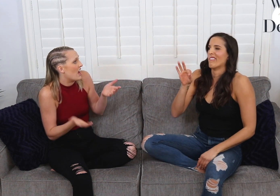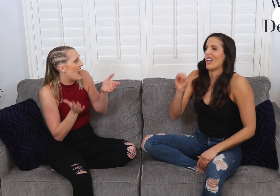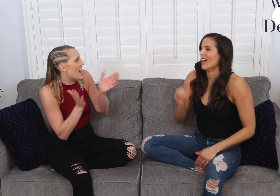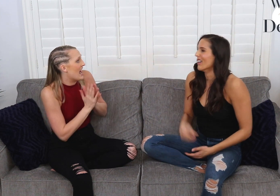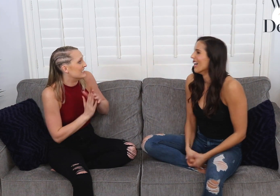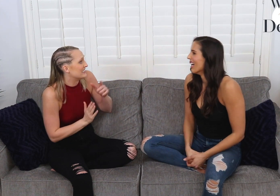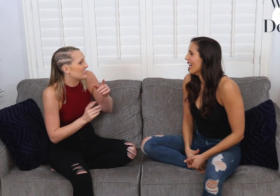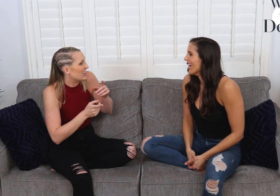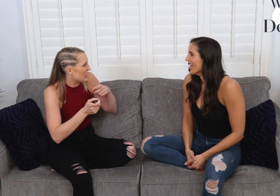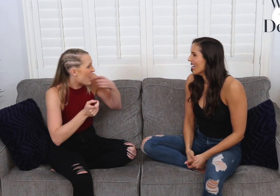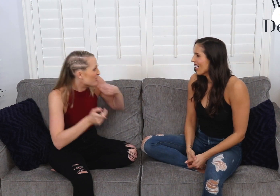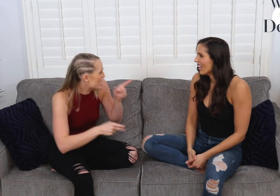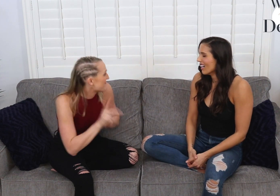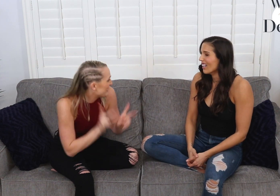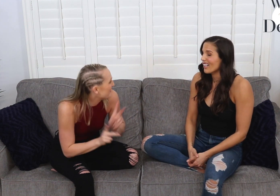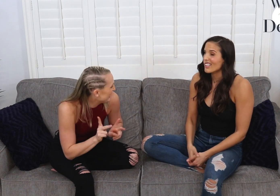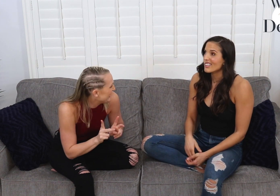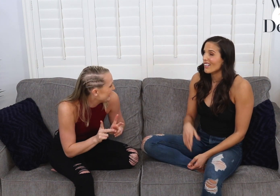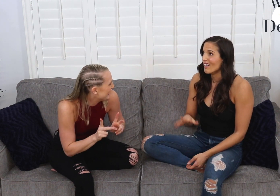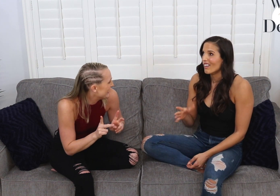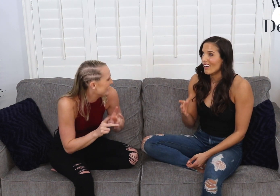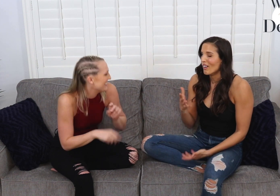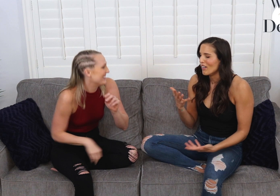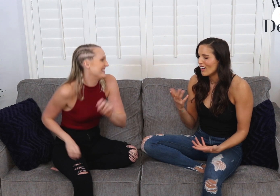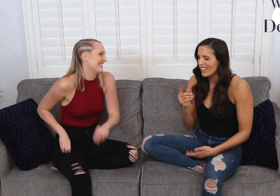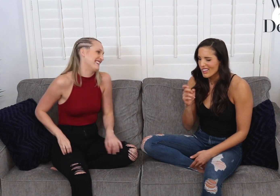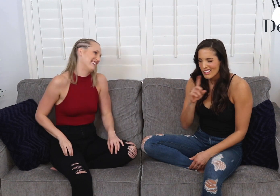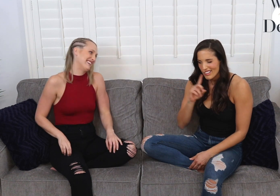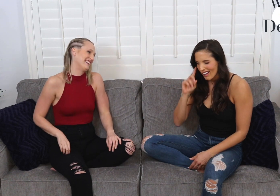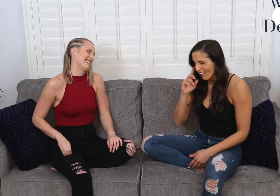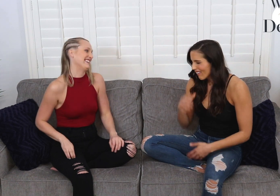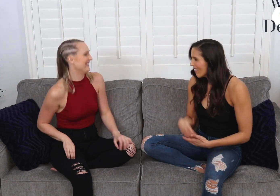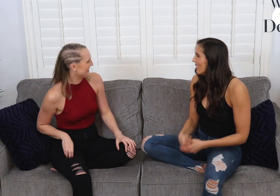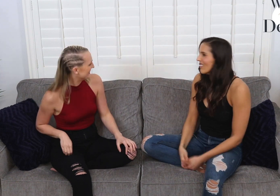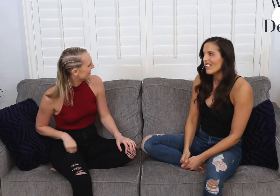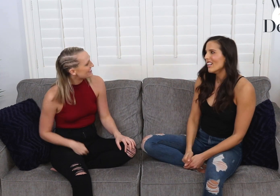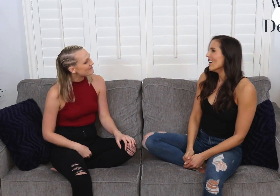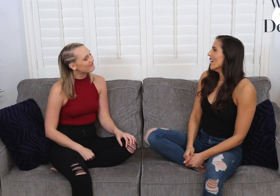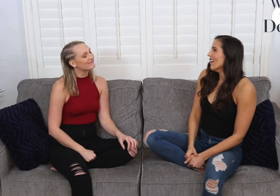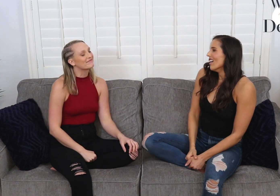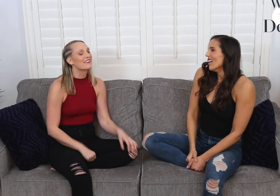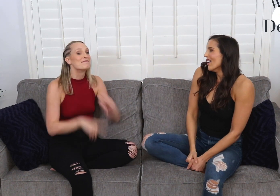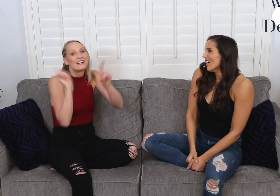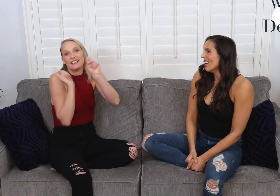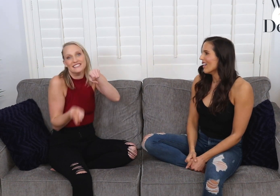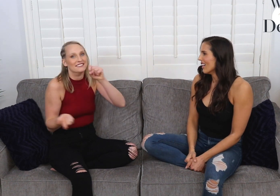I don't know. Maybe we should ask hearing people? "What the Deaf?!"